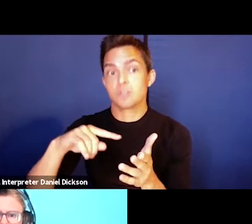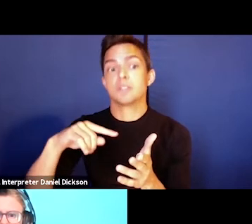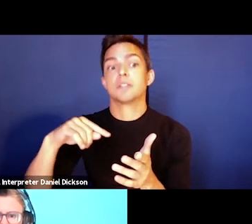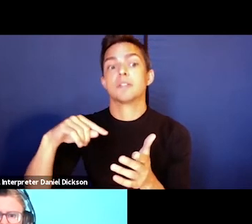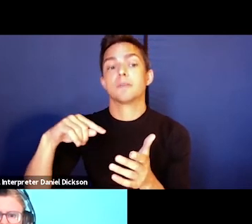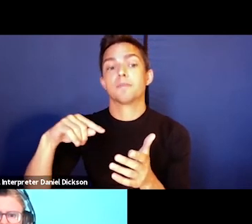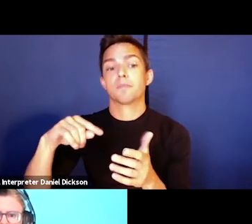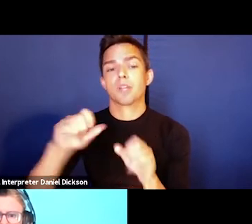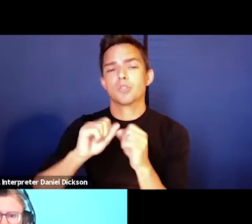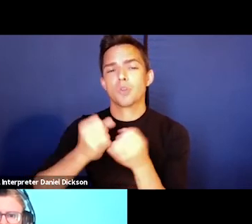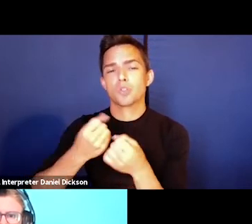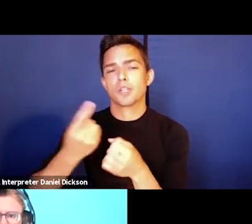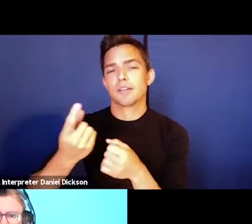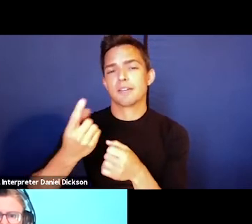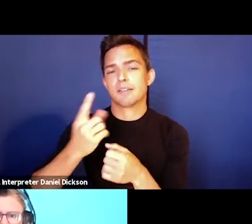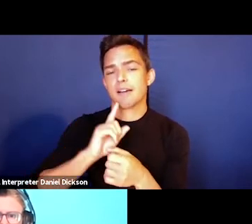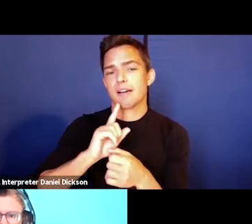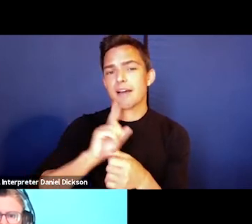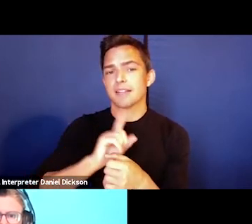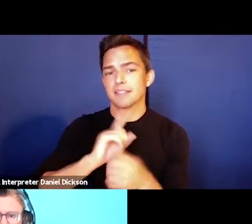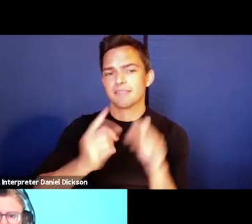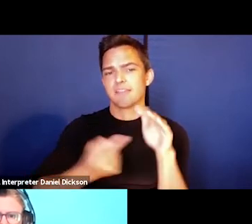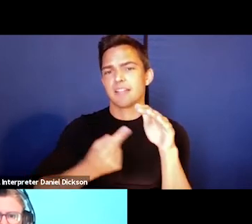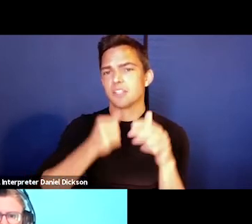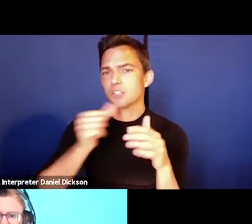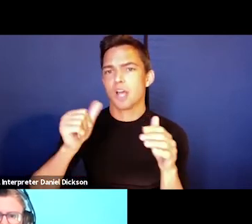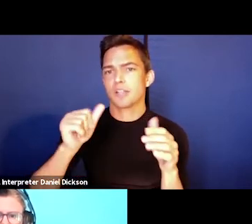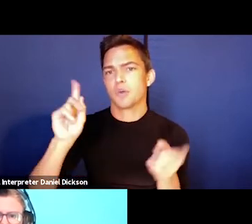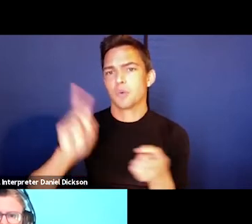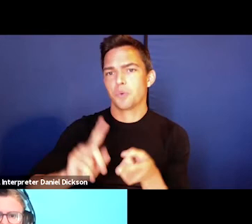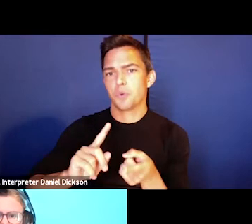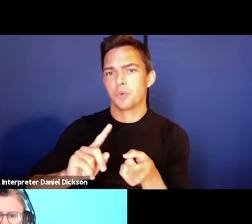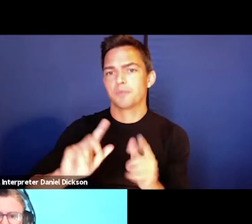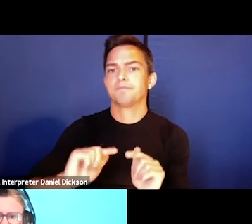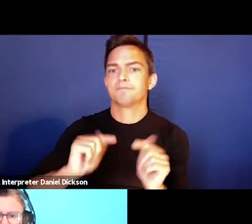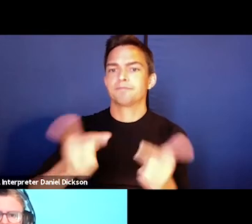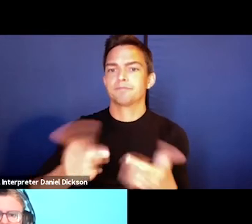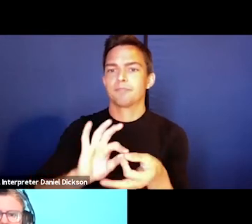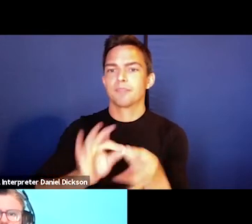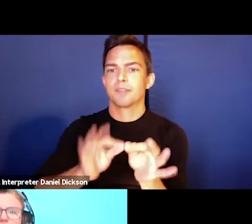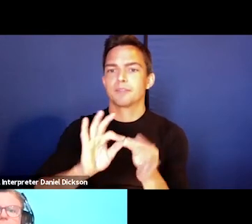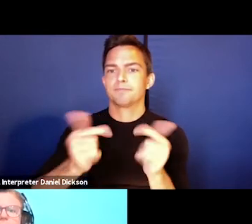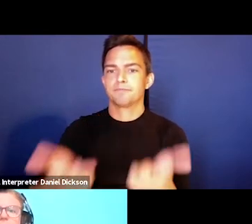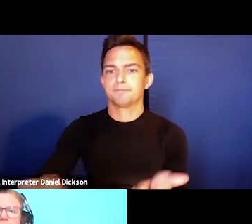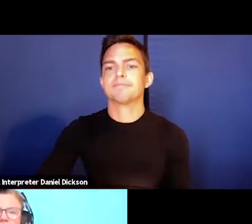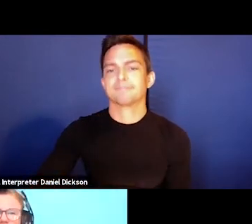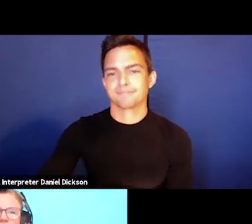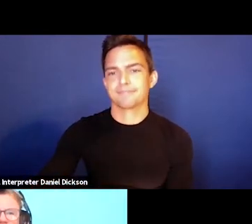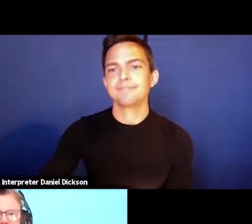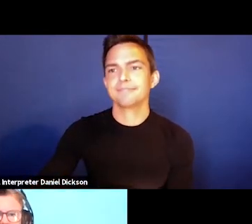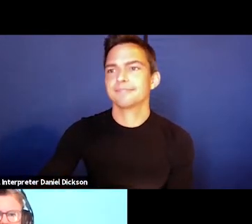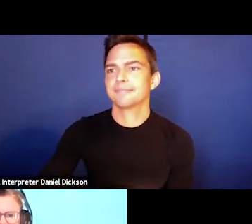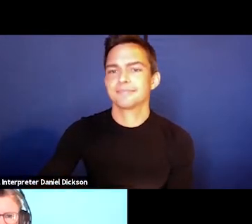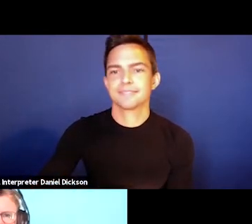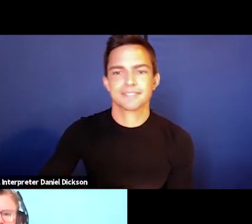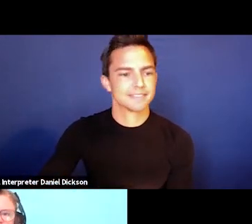social isolation rates aren't degrading. I’m going to skip this one and pass it back off to Gill.